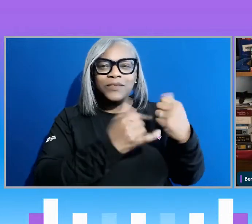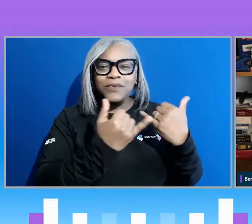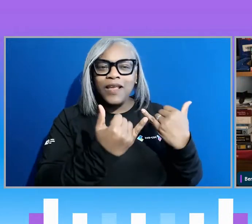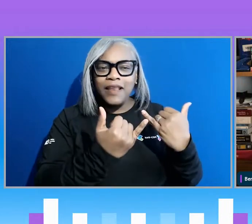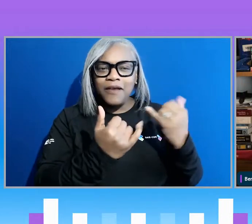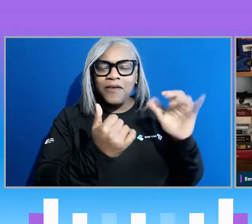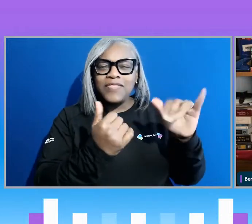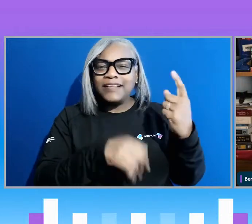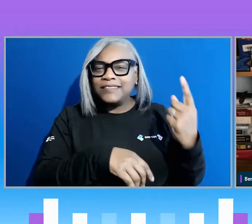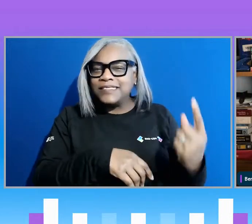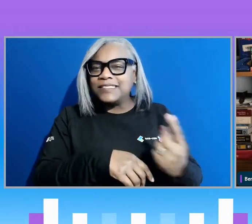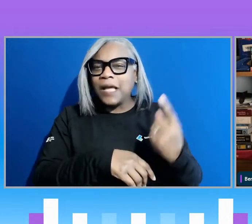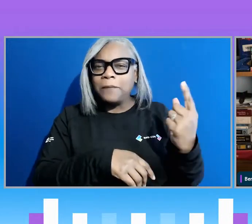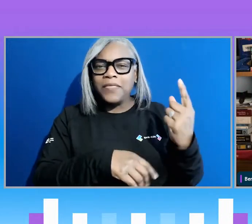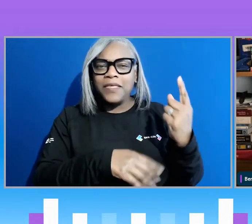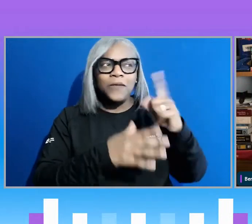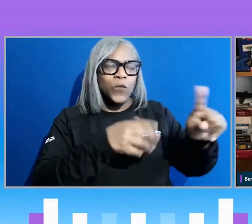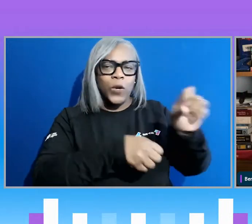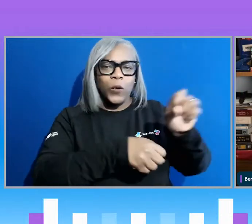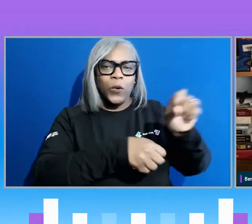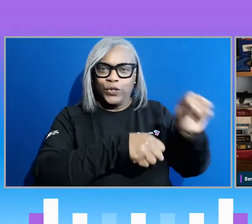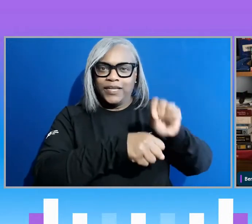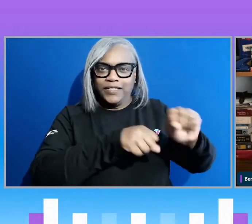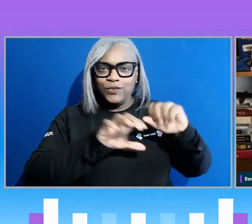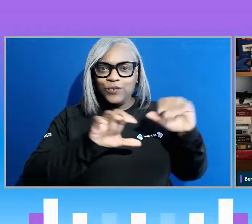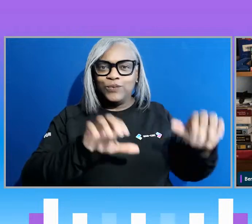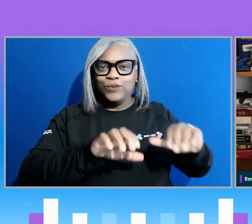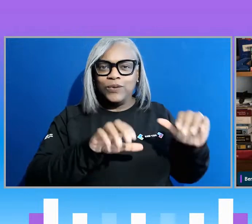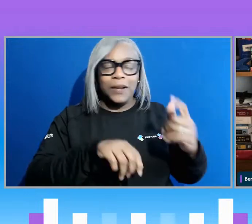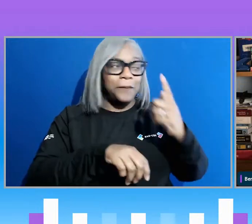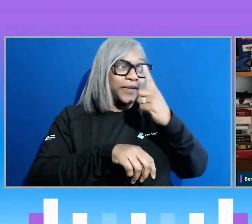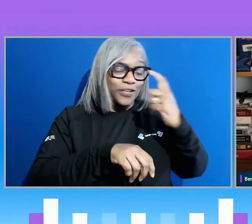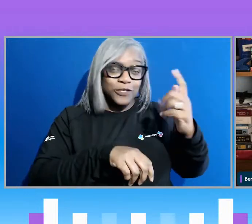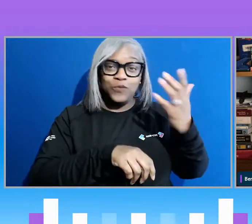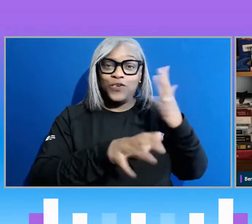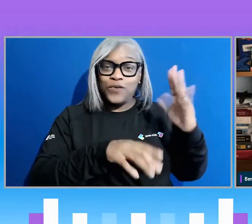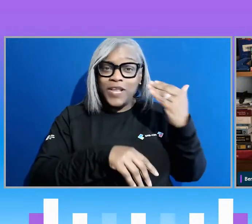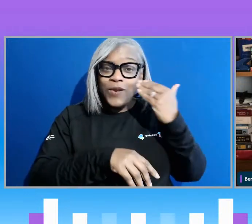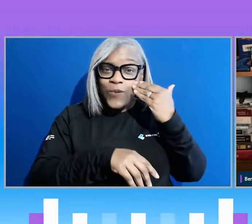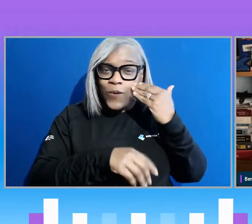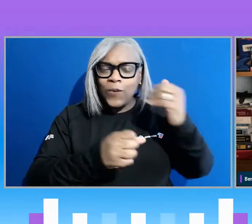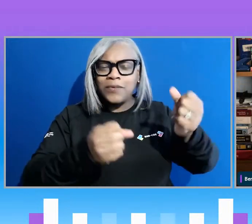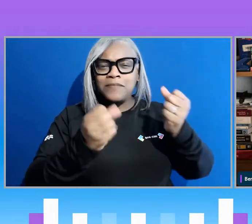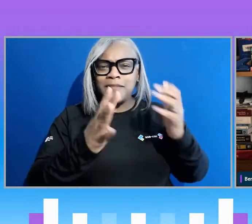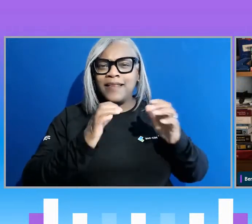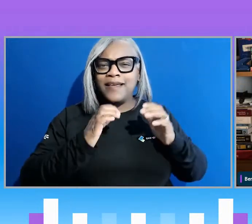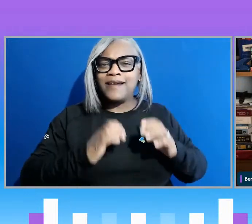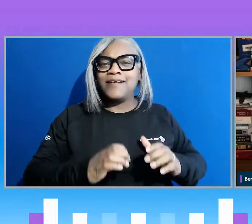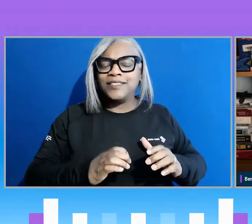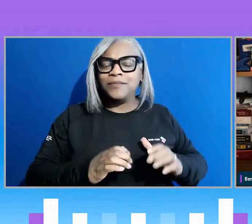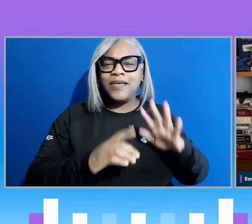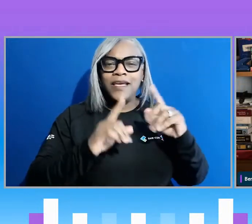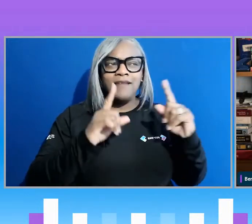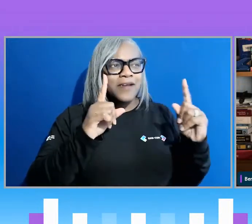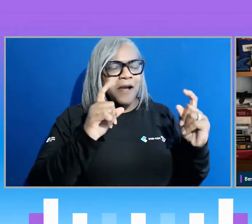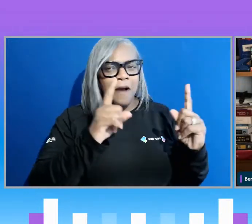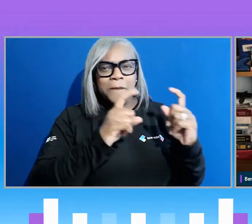that is something we are actively working on because we know that a lot of our customers